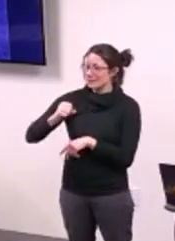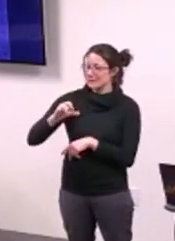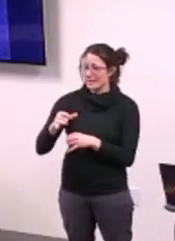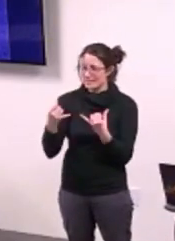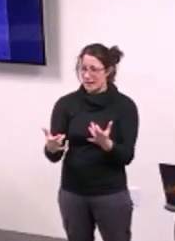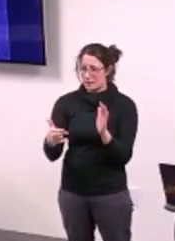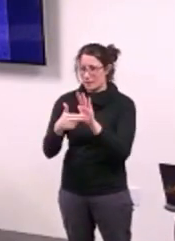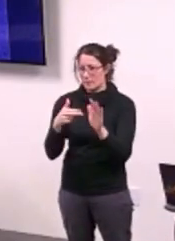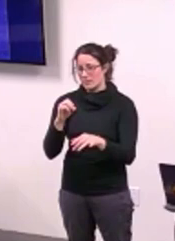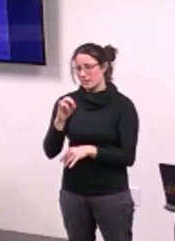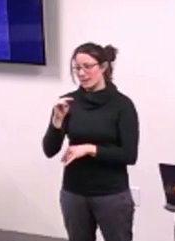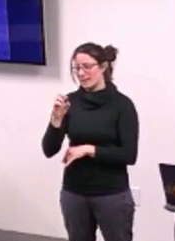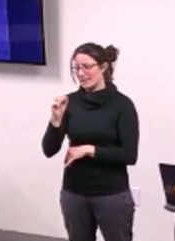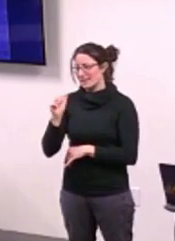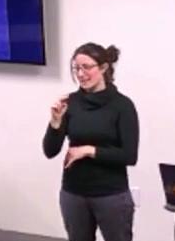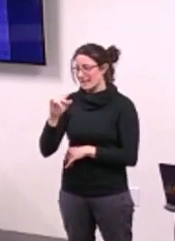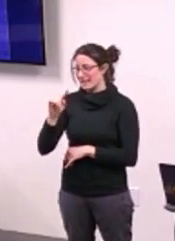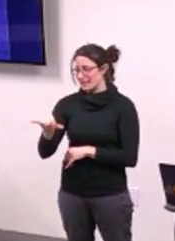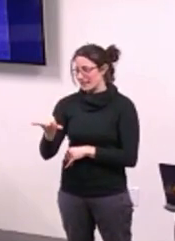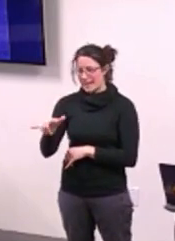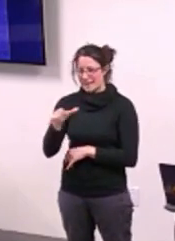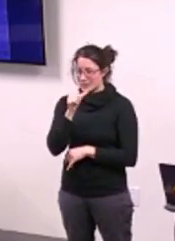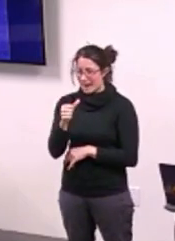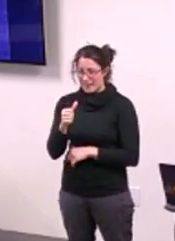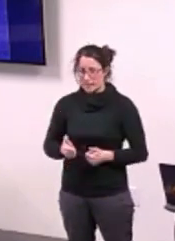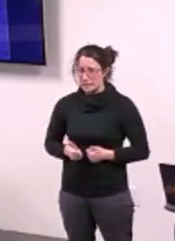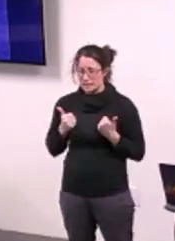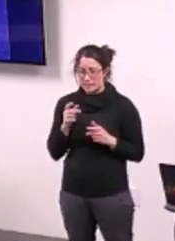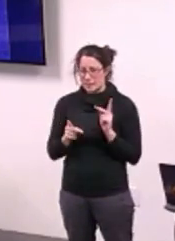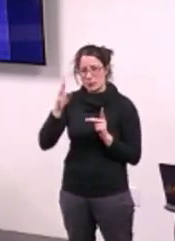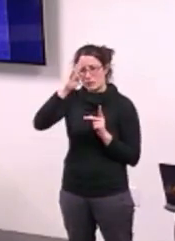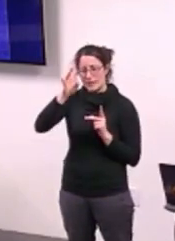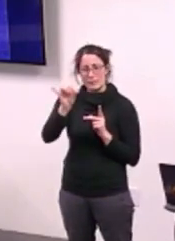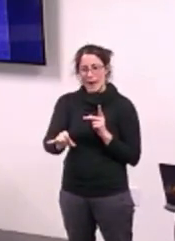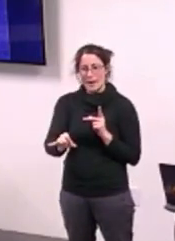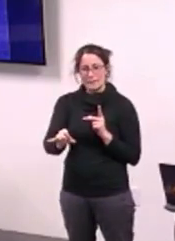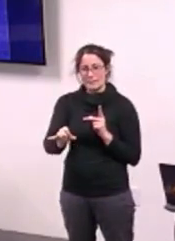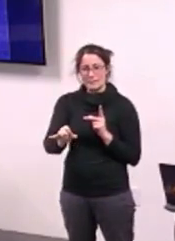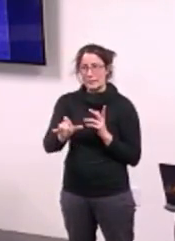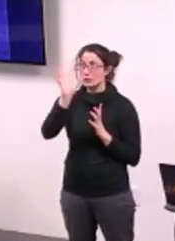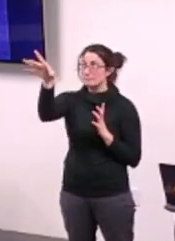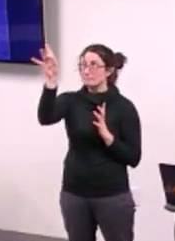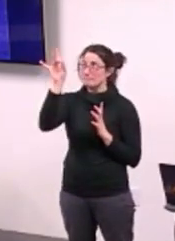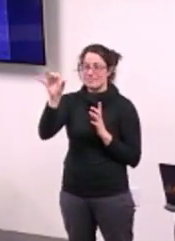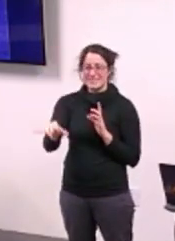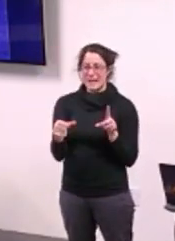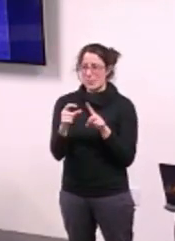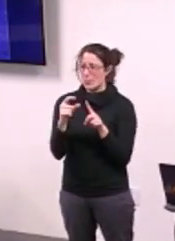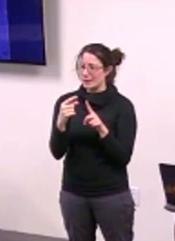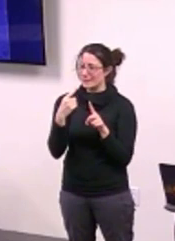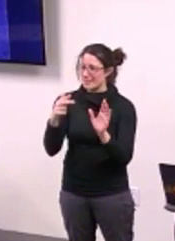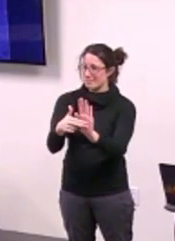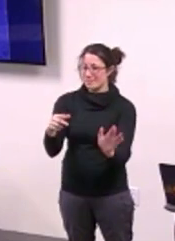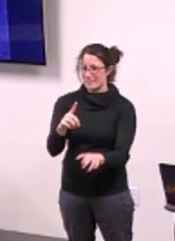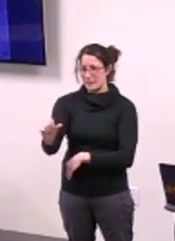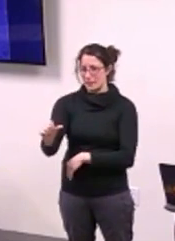It literally doesn't exist. Like people literally created it. Clear blue sky, picked it out of the sky. Like here's this disability. Let's label them that.